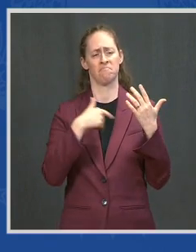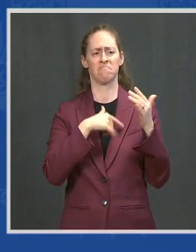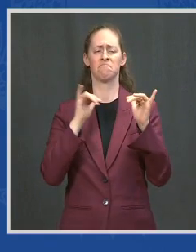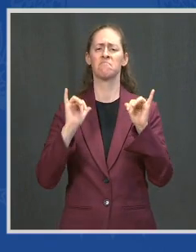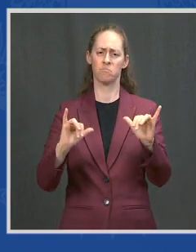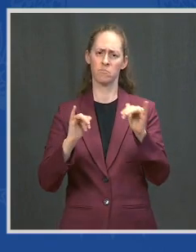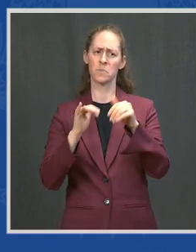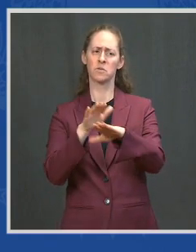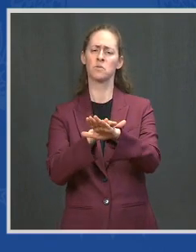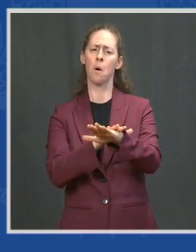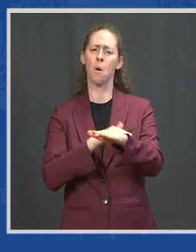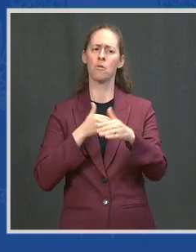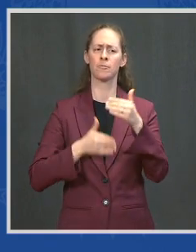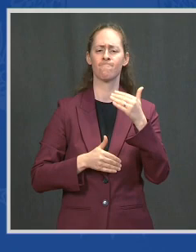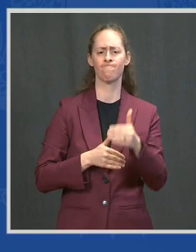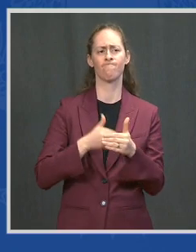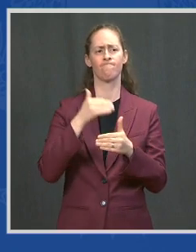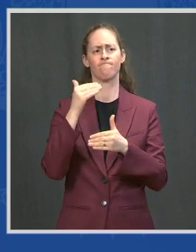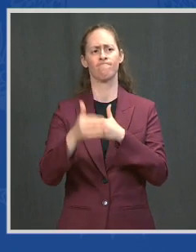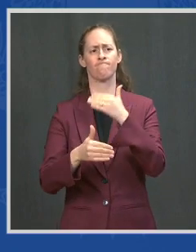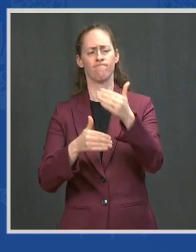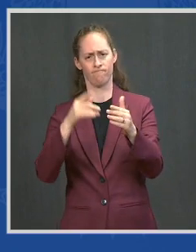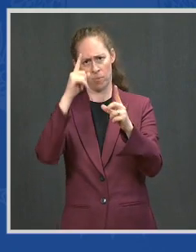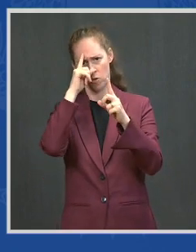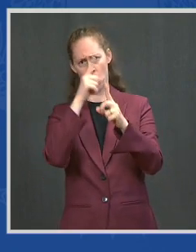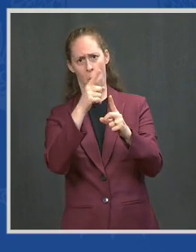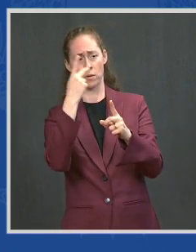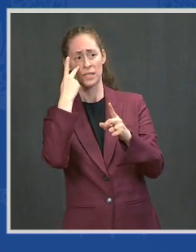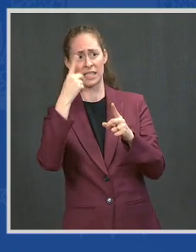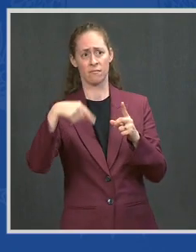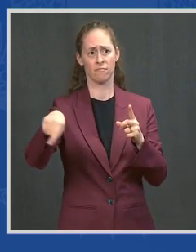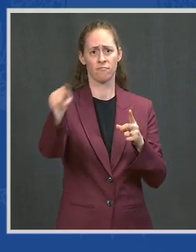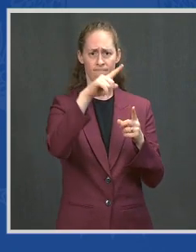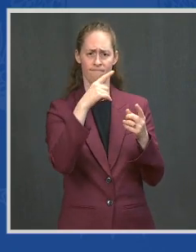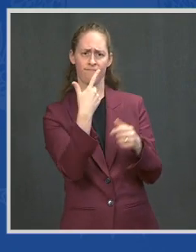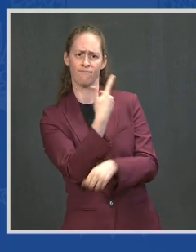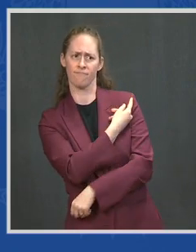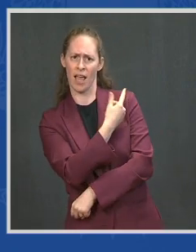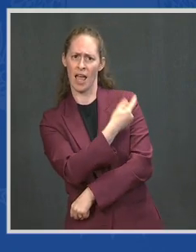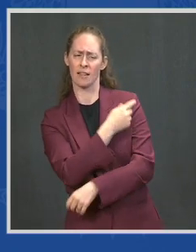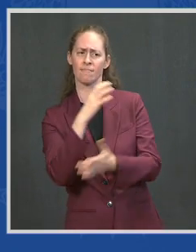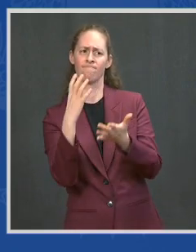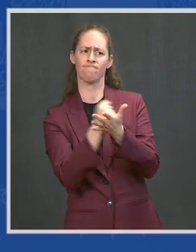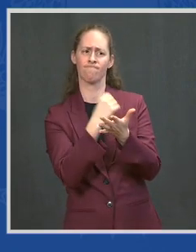But we're still vaccinating millions of Americans every day. In fact, in the last 10 days,